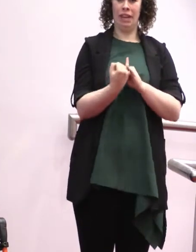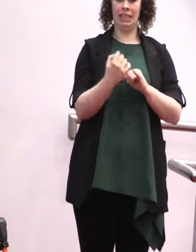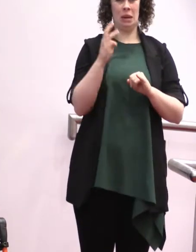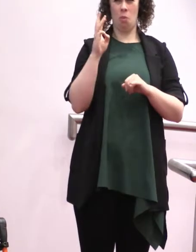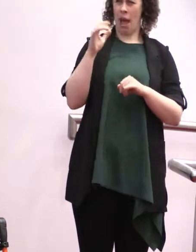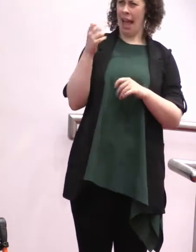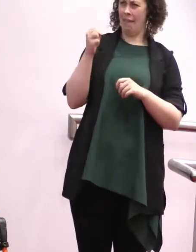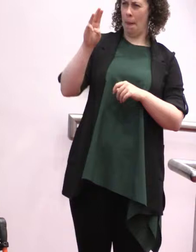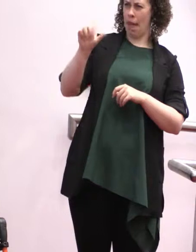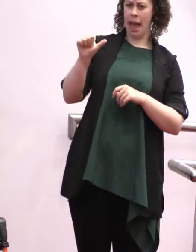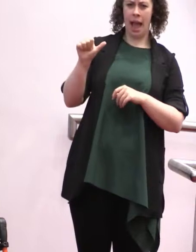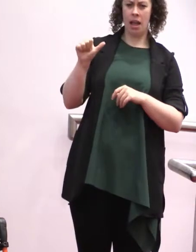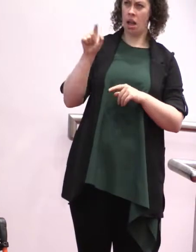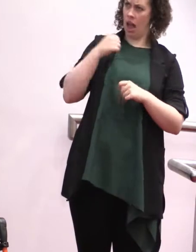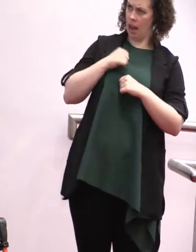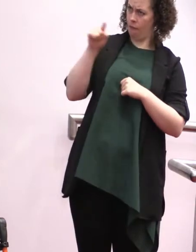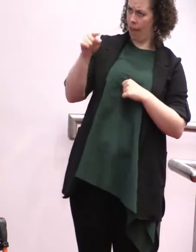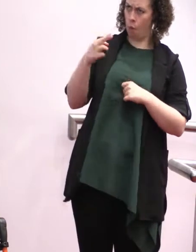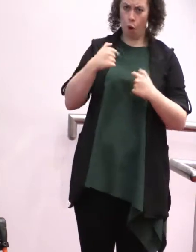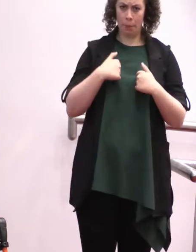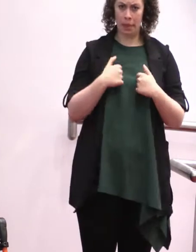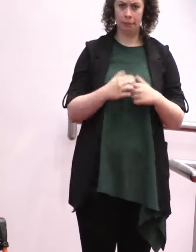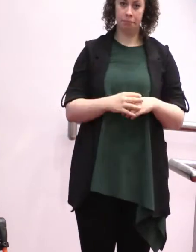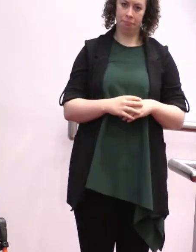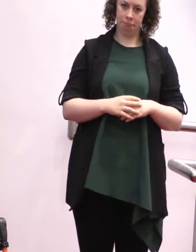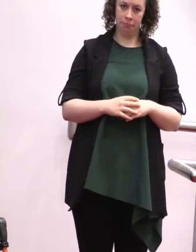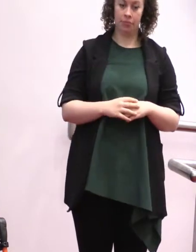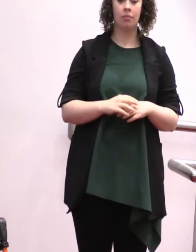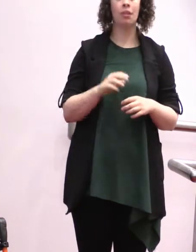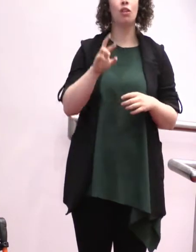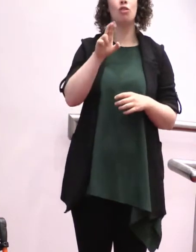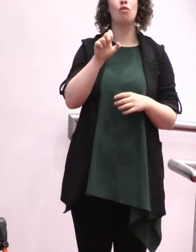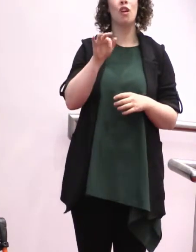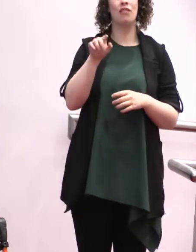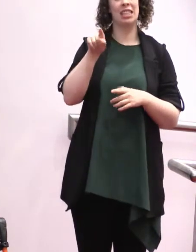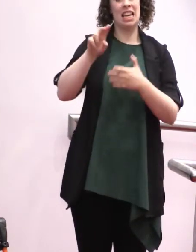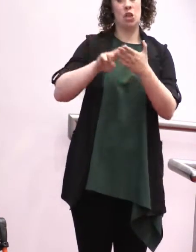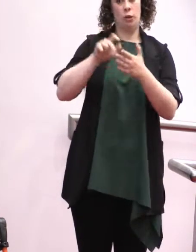The references used were quite interesting.